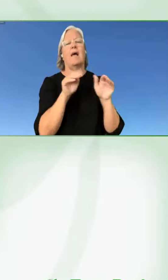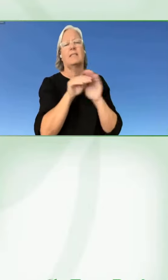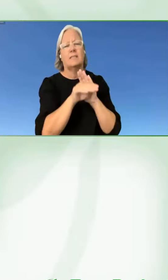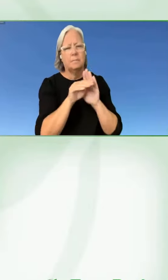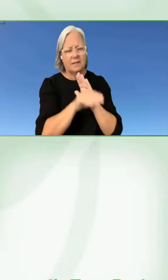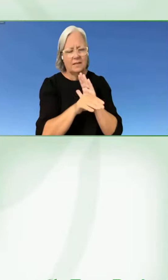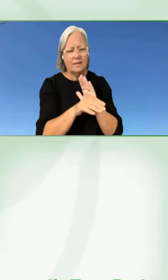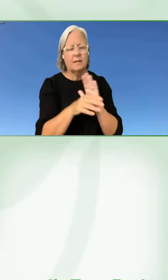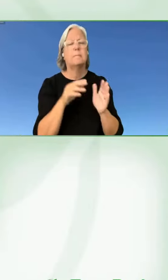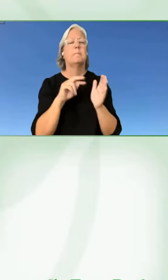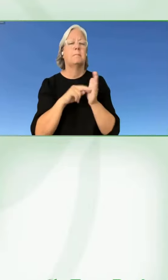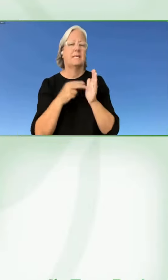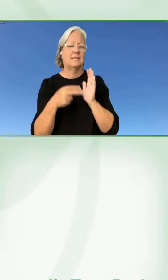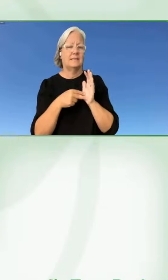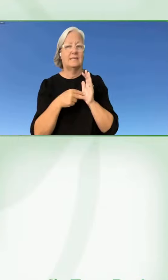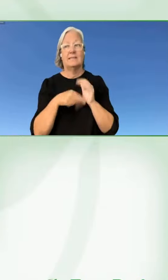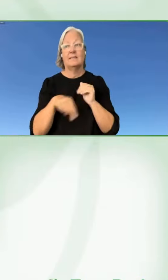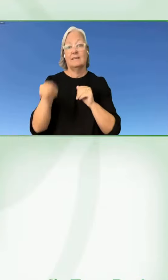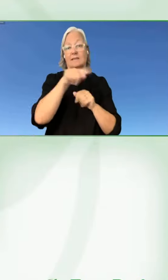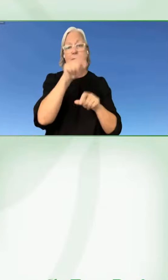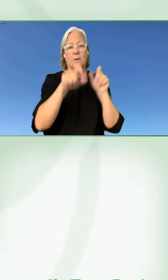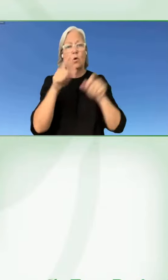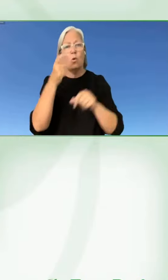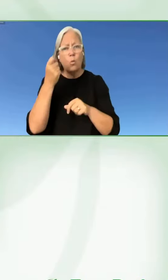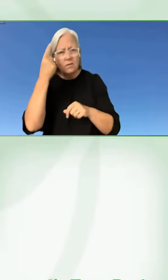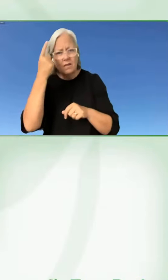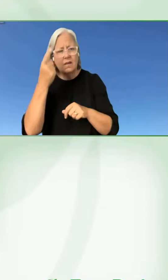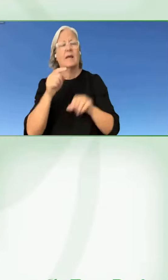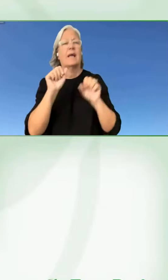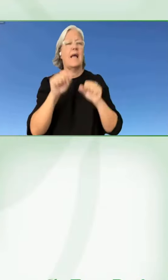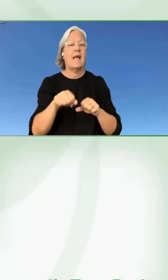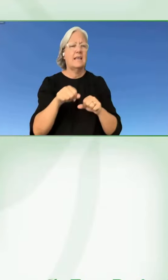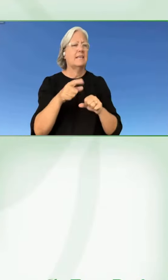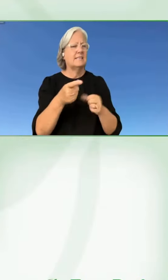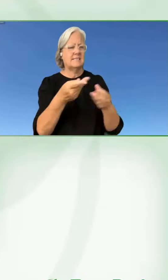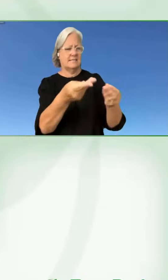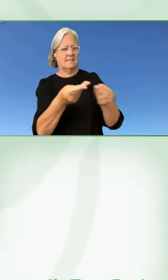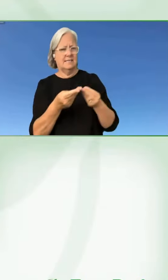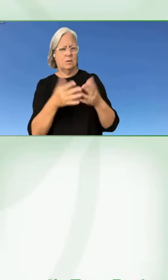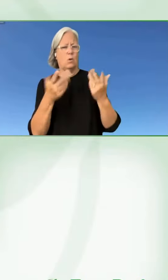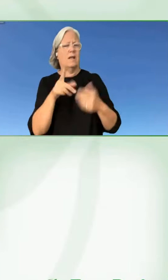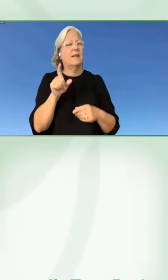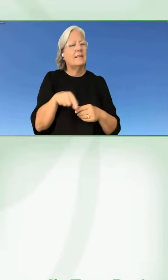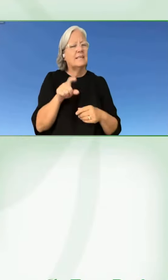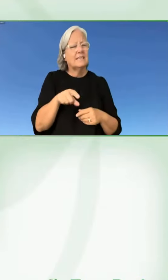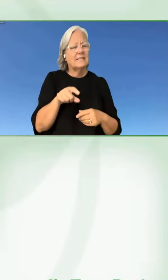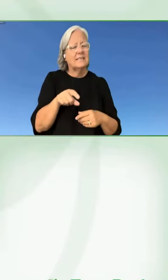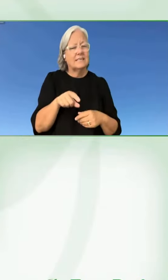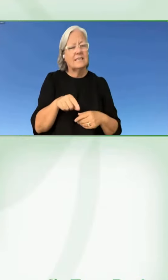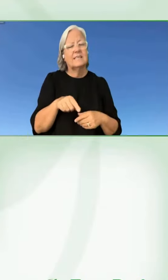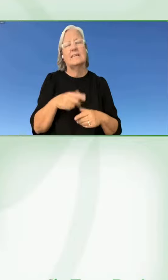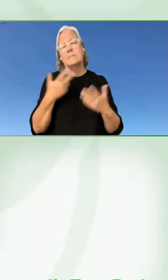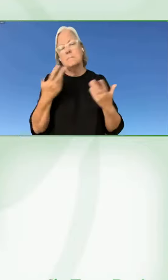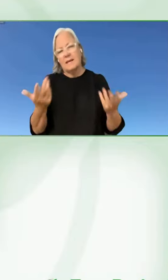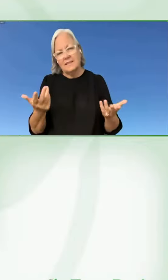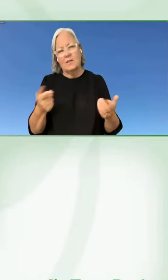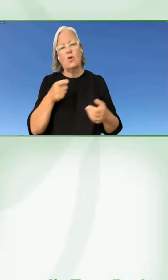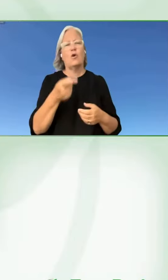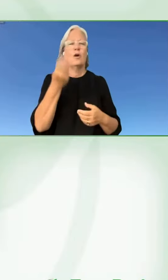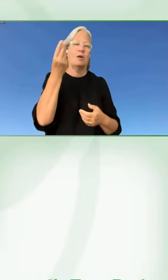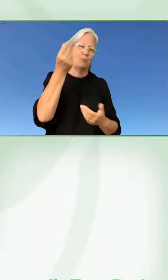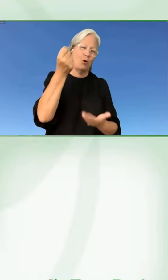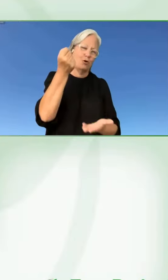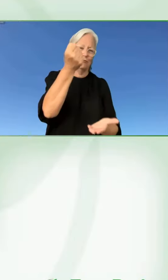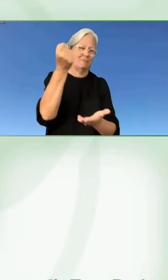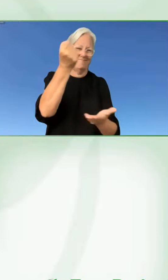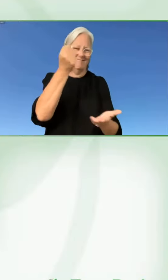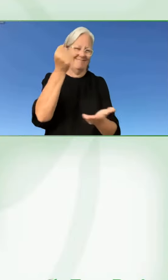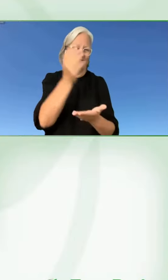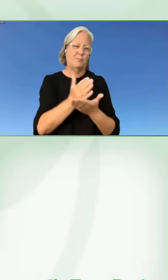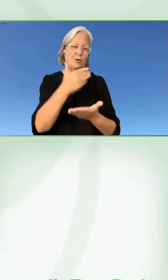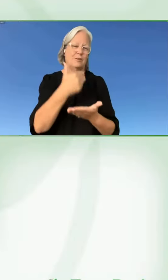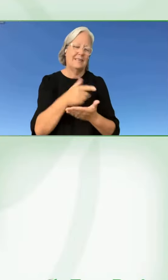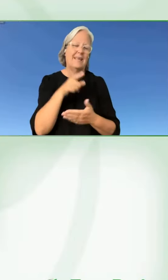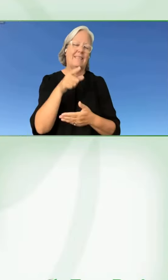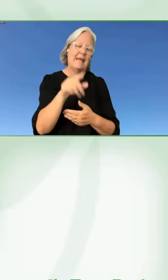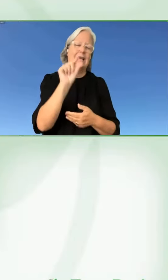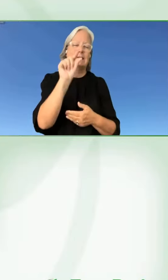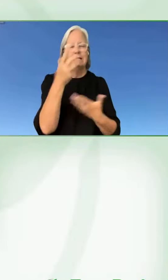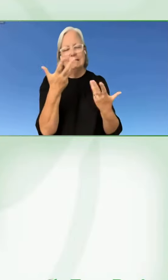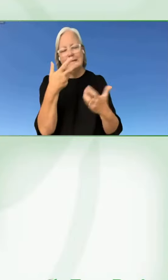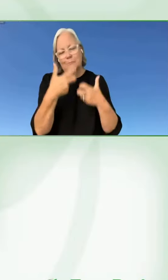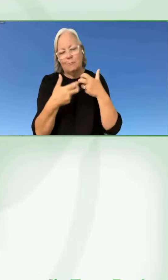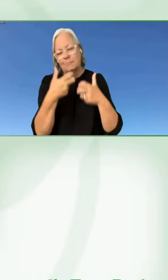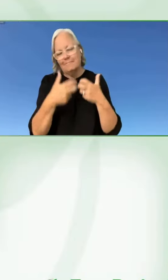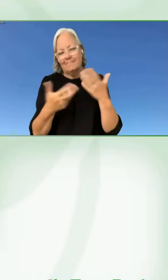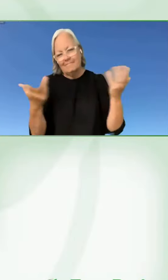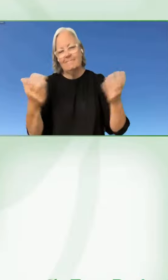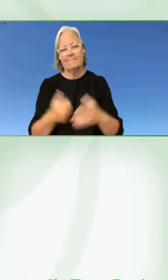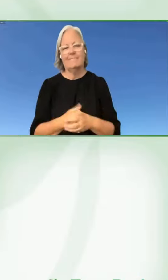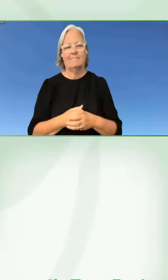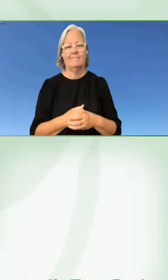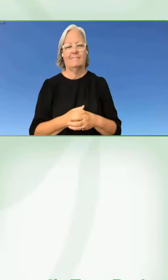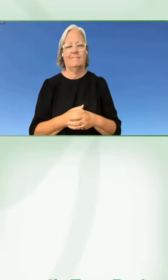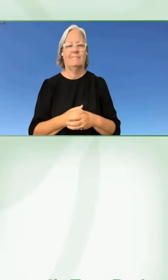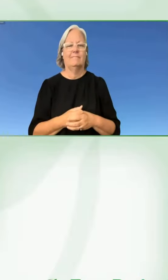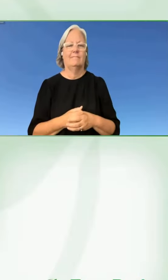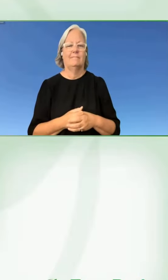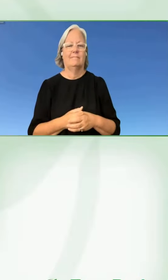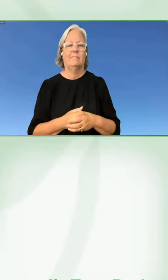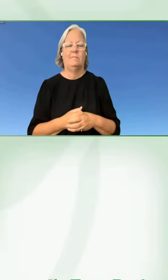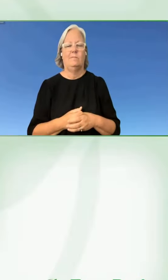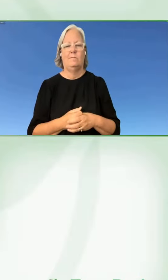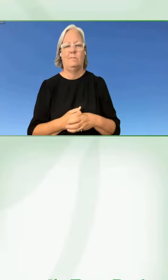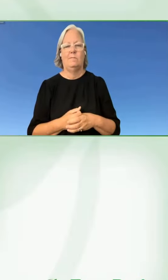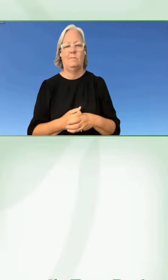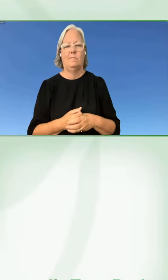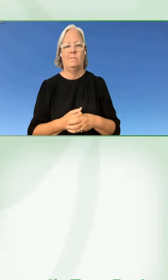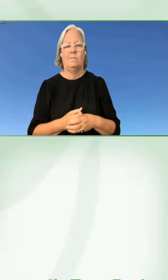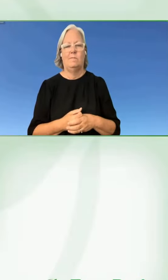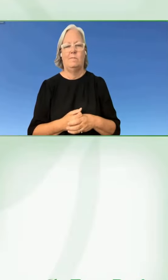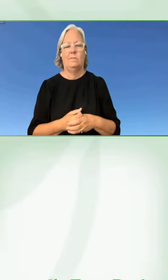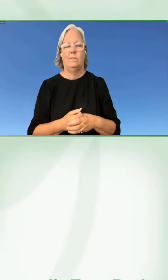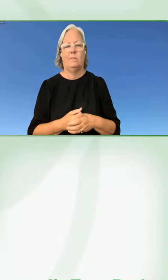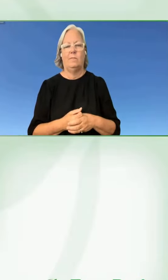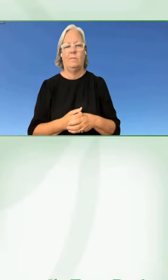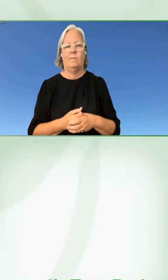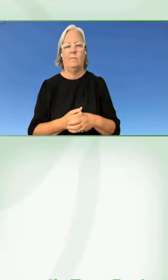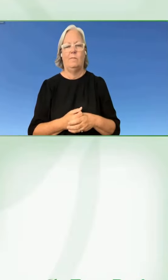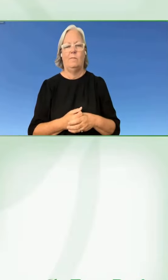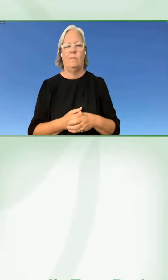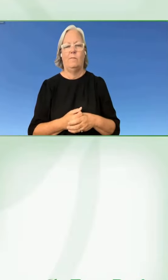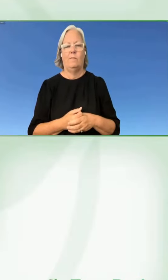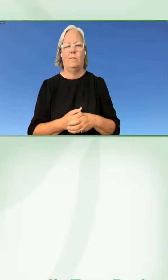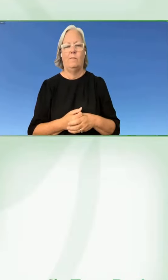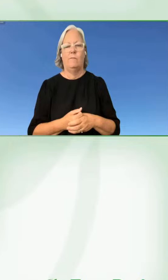We have a UI so you just upload your document or image or document will come out.